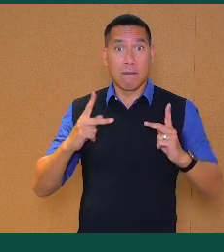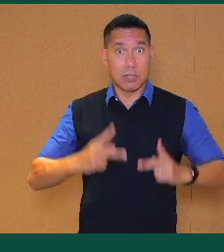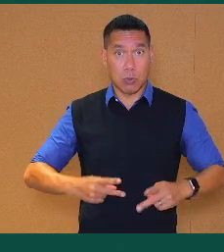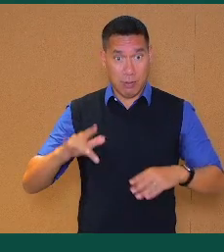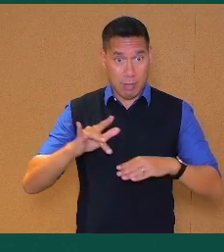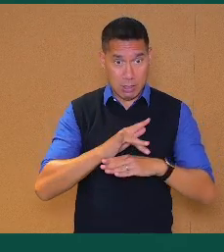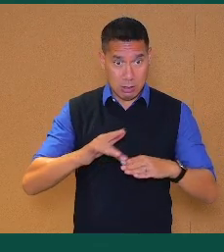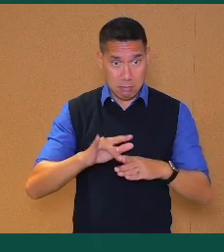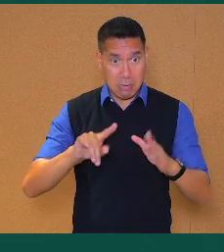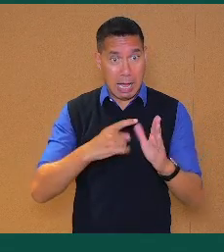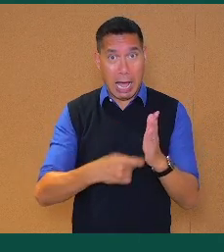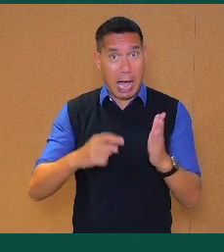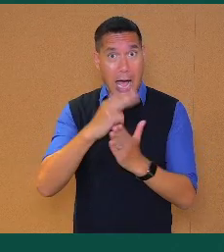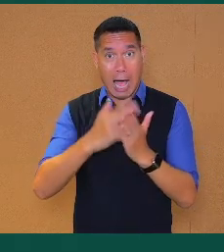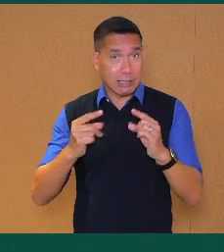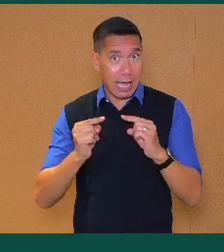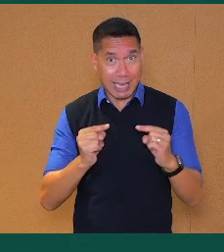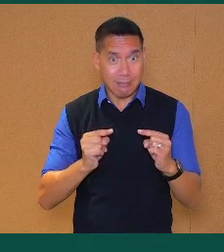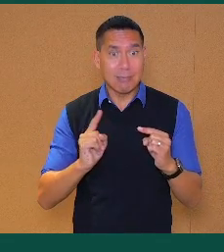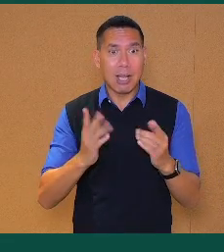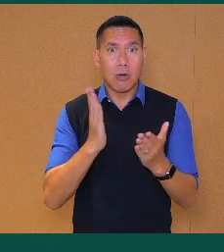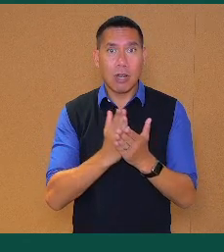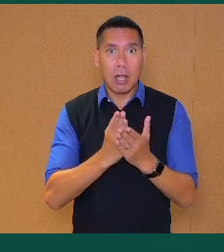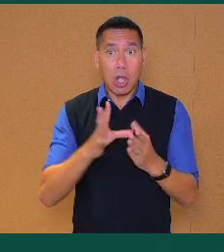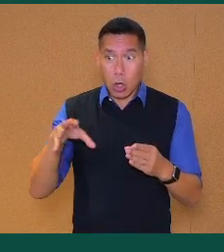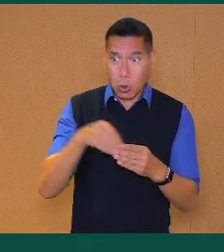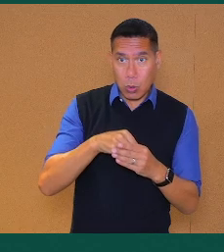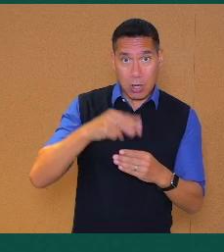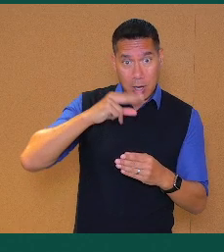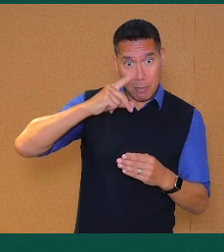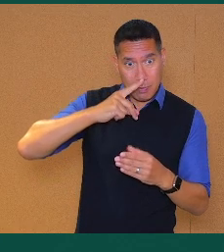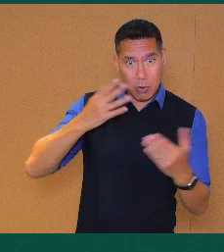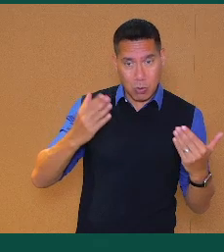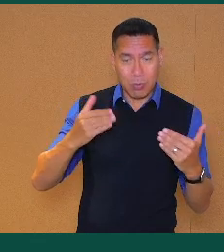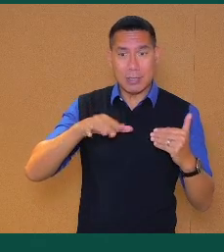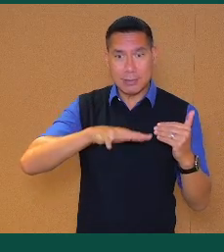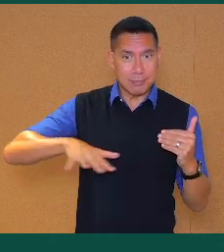are Art Attack, Clunes. Through circus and physical theatre, Art Attack was co-designed with and for young people in the rural town of Clunes to address mental wellbeing and social